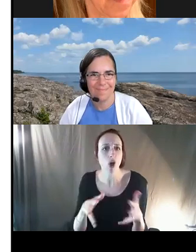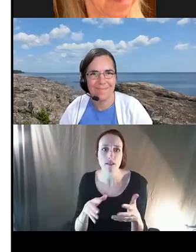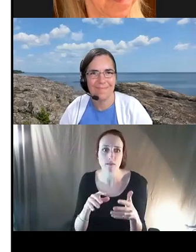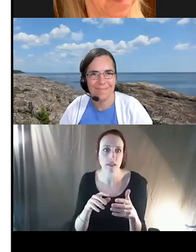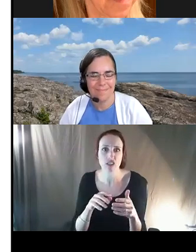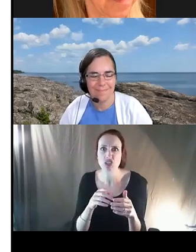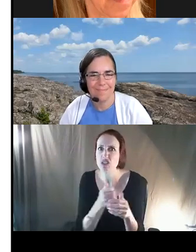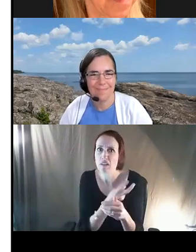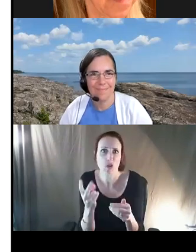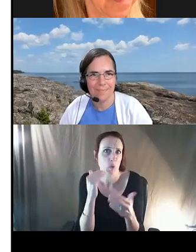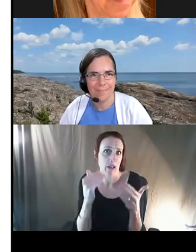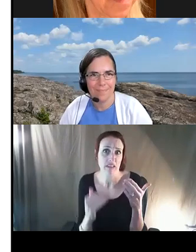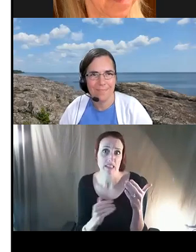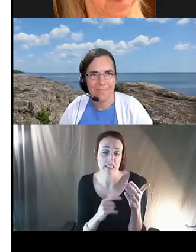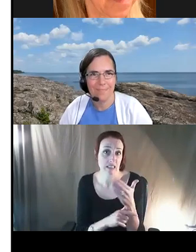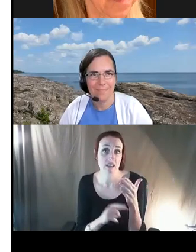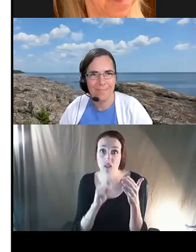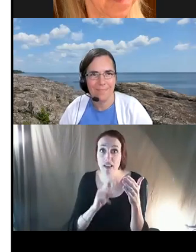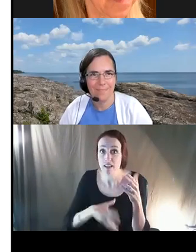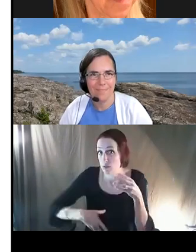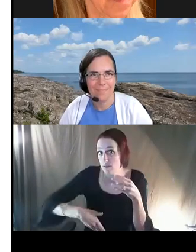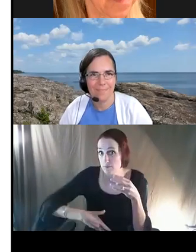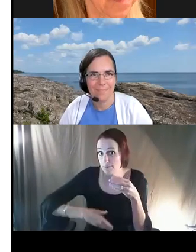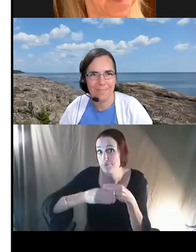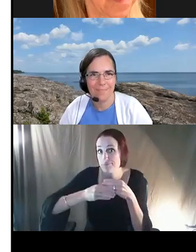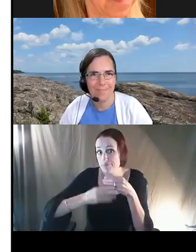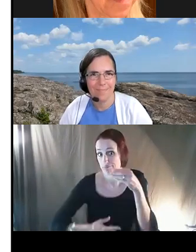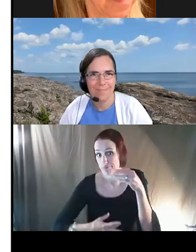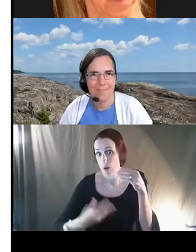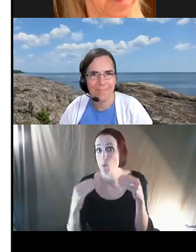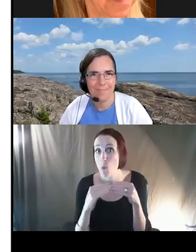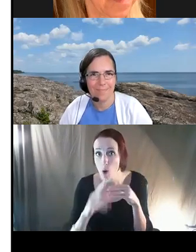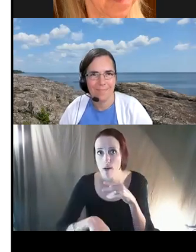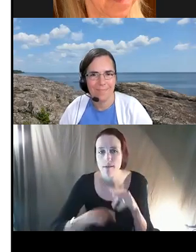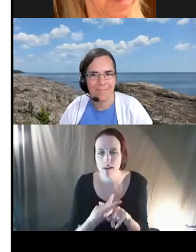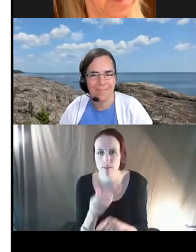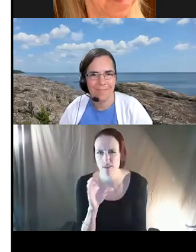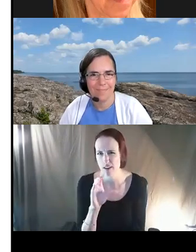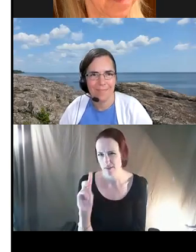The list is very, very long. These are just some types of cognitive disabilities.